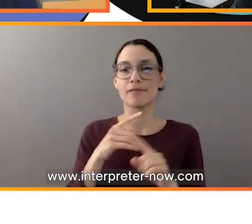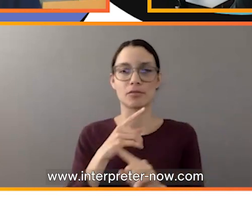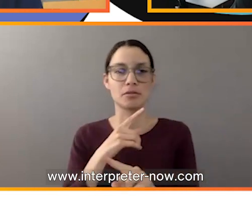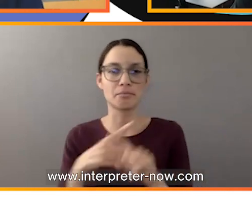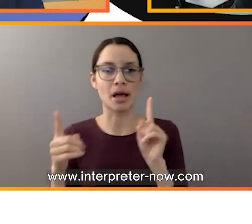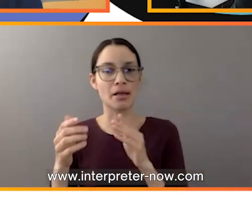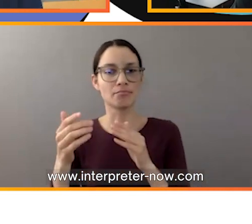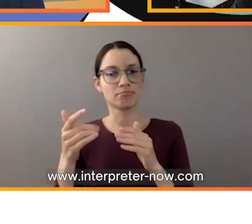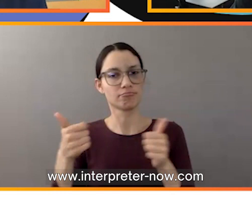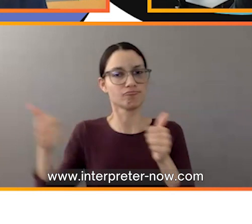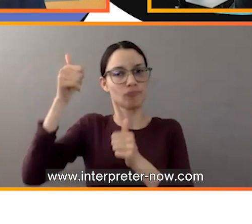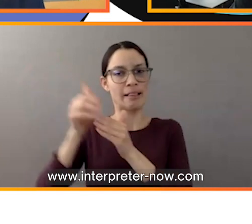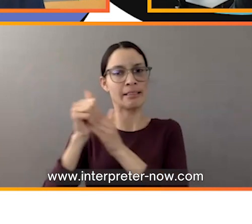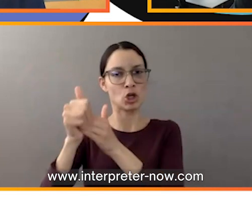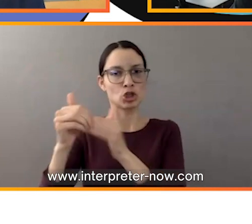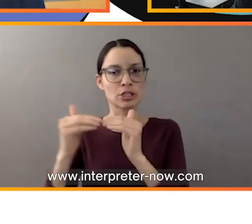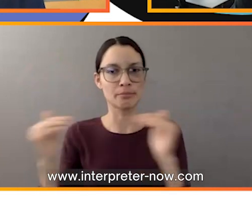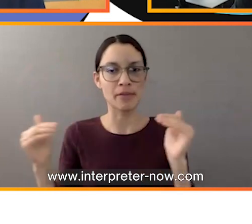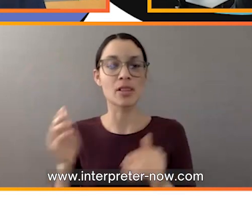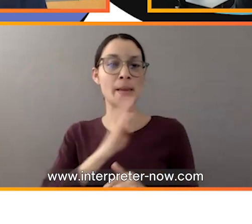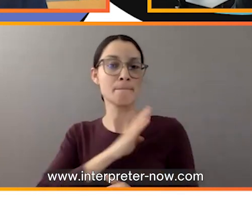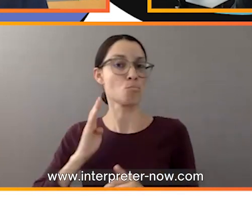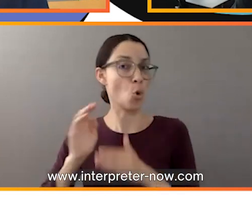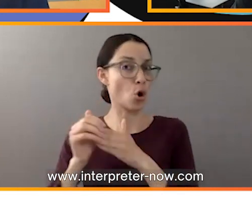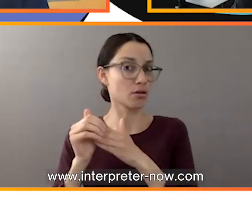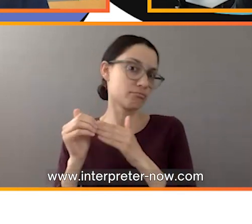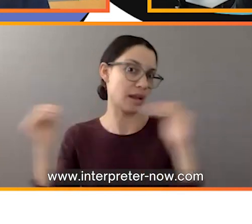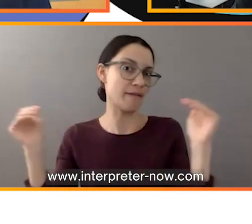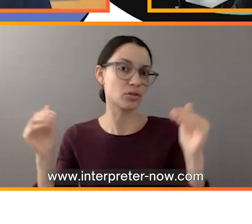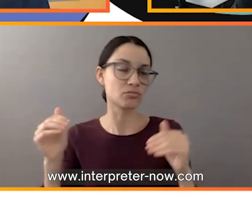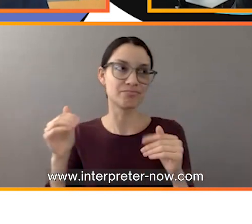level, and really, the board level as well, especially the board level, actually.